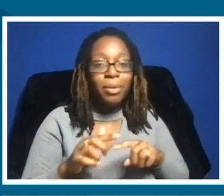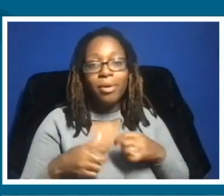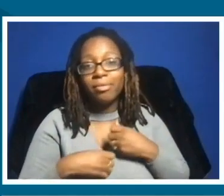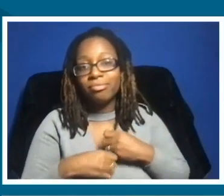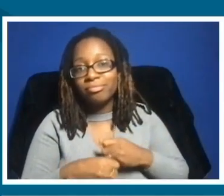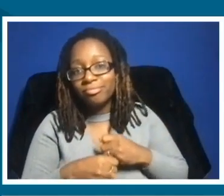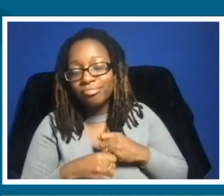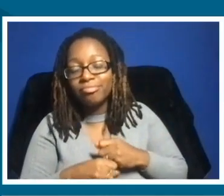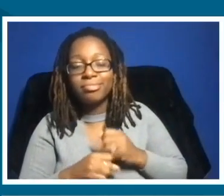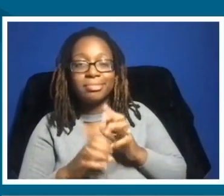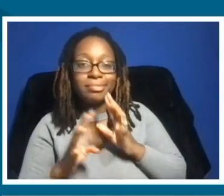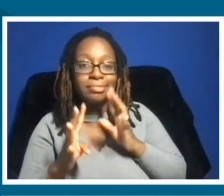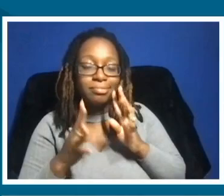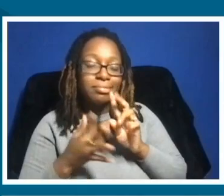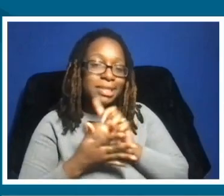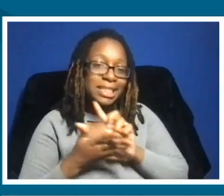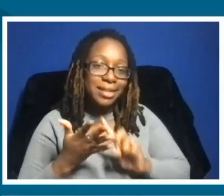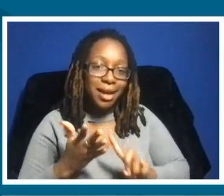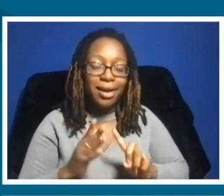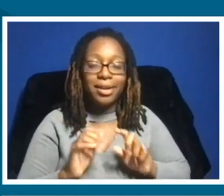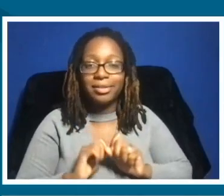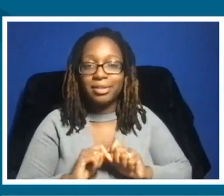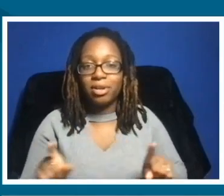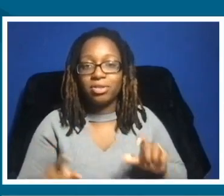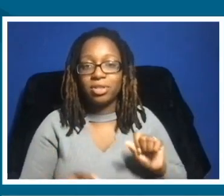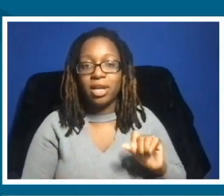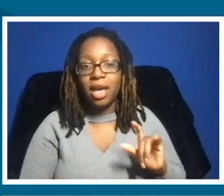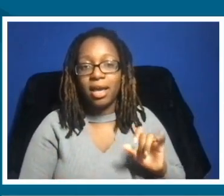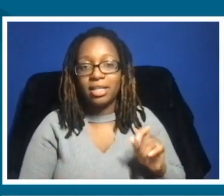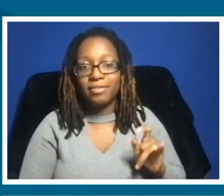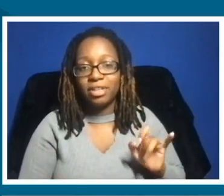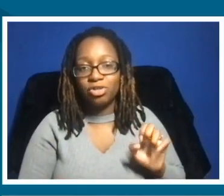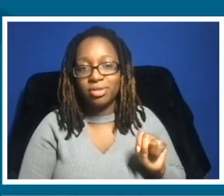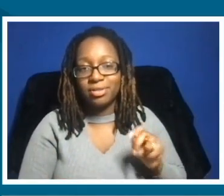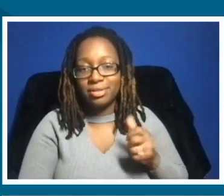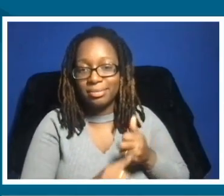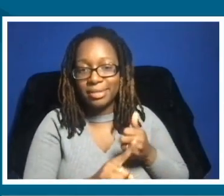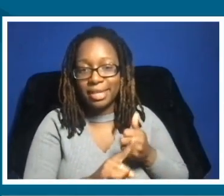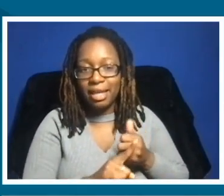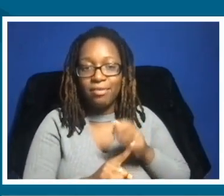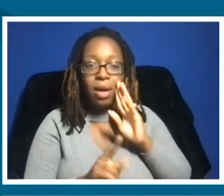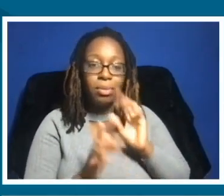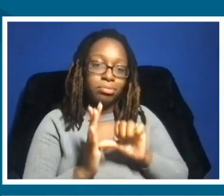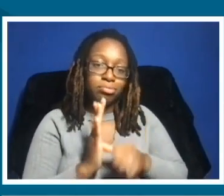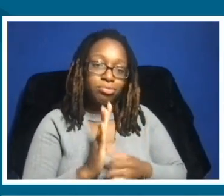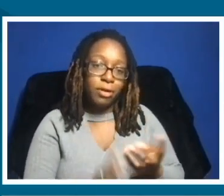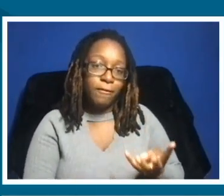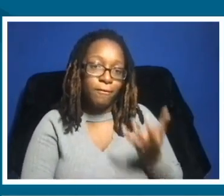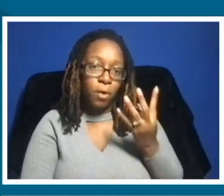activations themselves and i just want to recap four of them some of which you